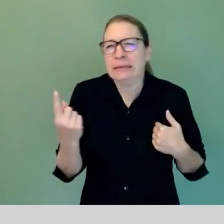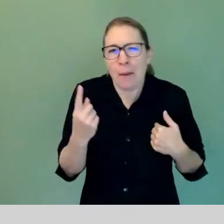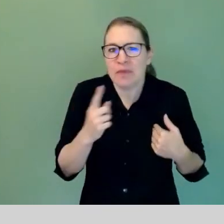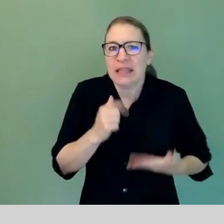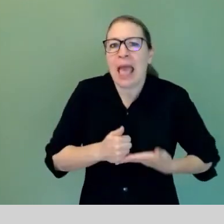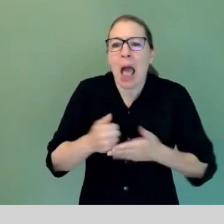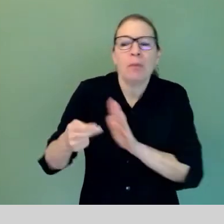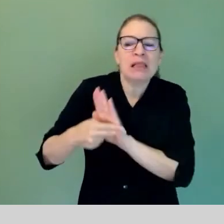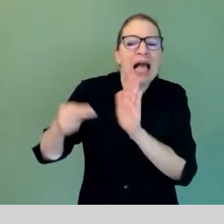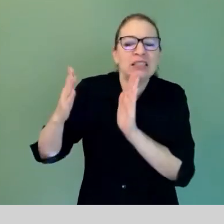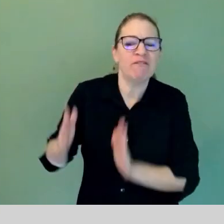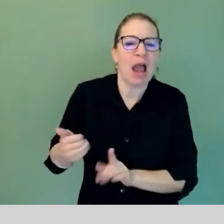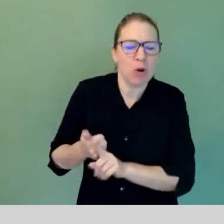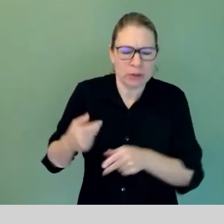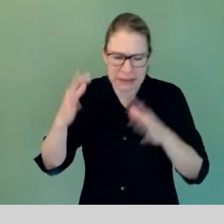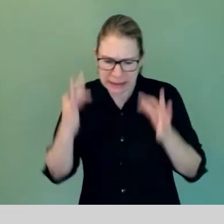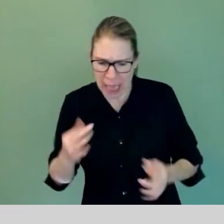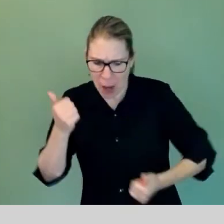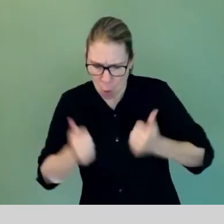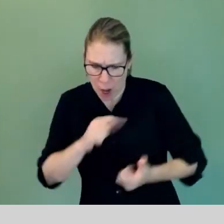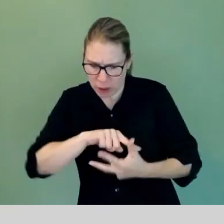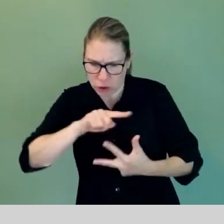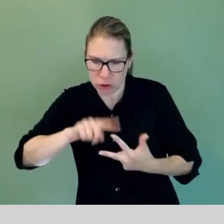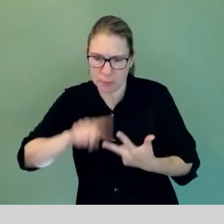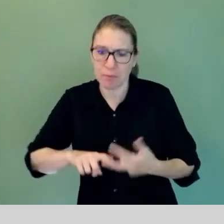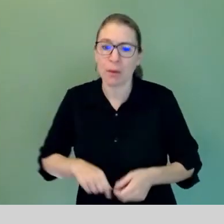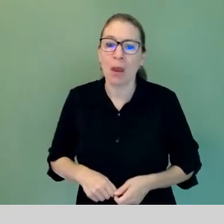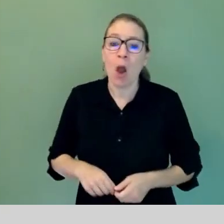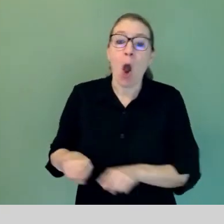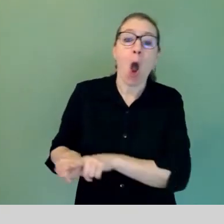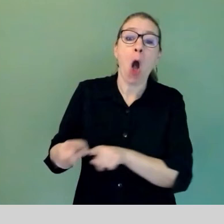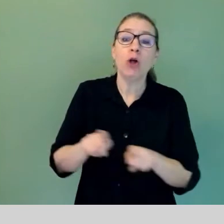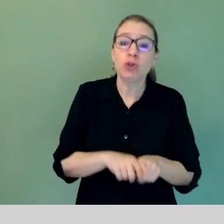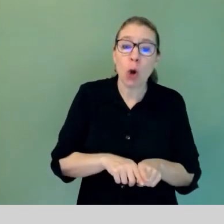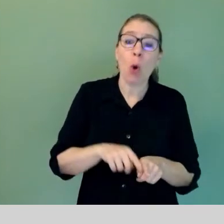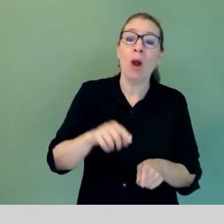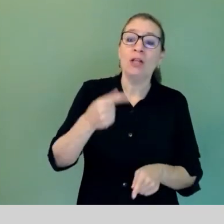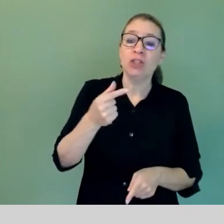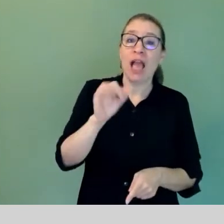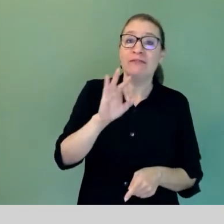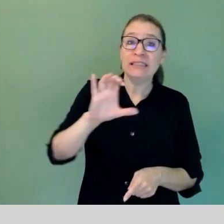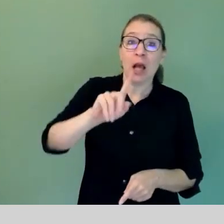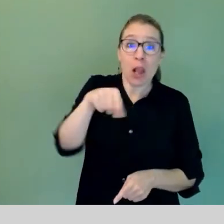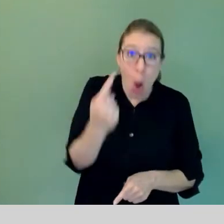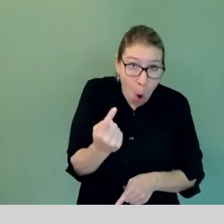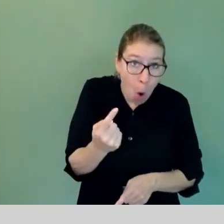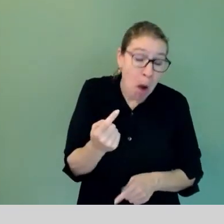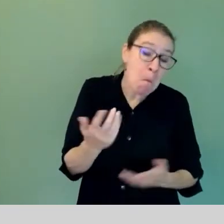that's helping the classifier decipher between these classes. And so is GFCC separately. And so is, you know,